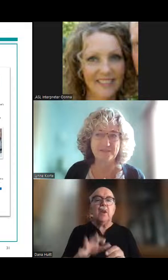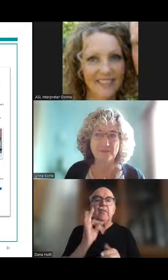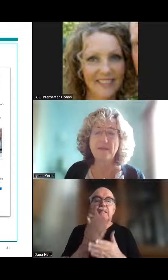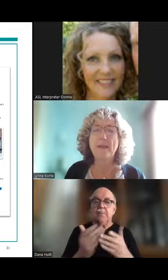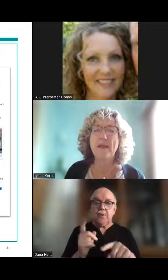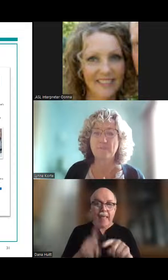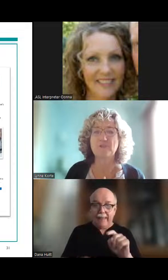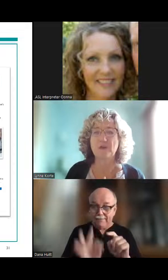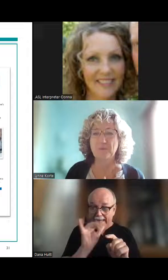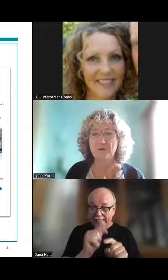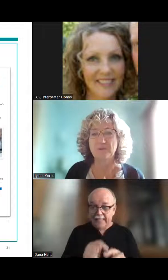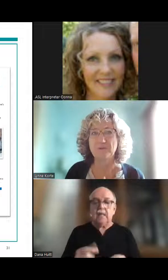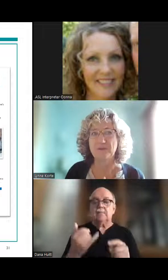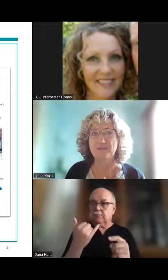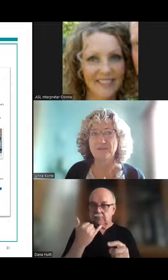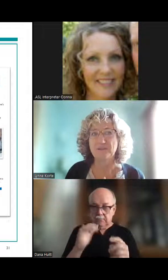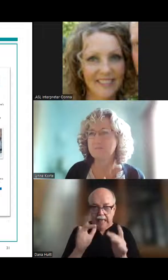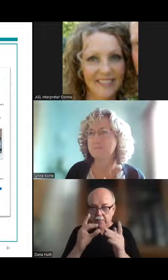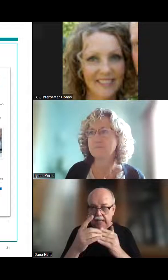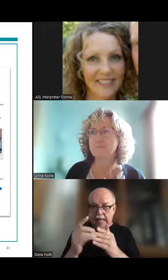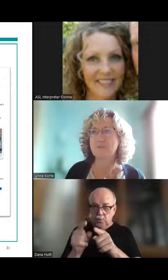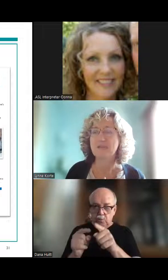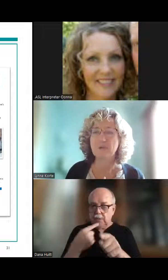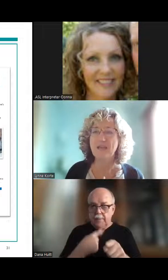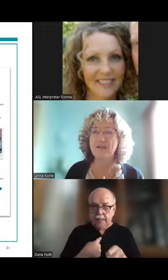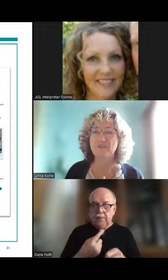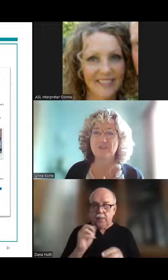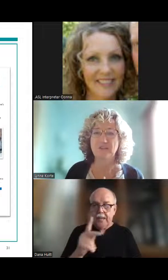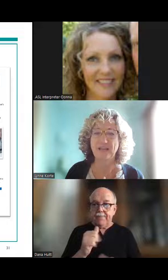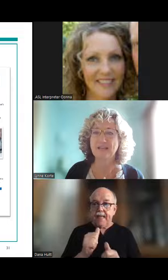few questions from folks on WA Cares that we'll go ahead and